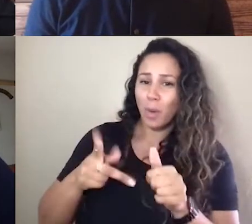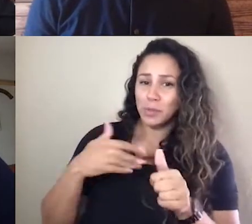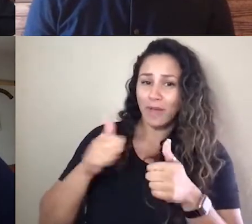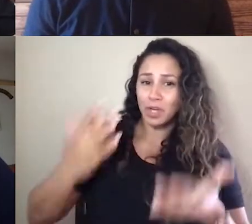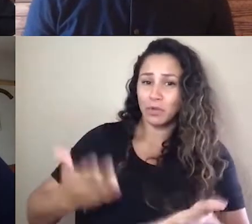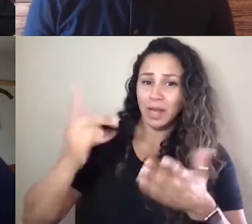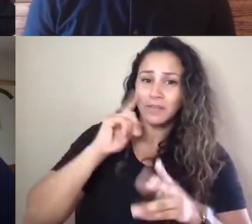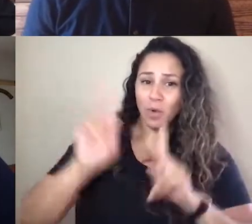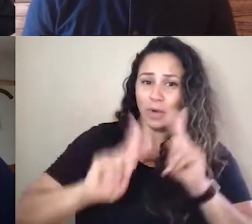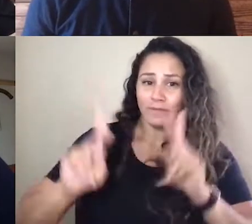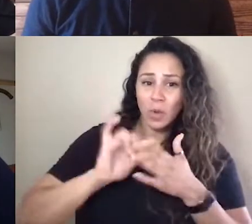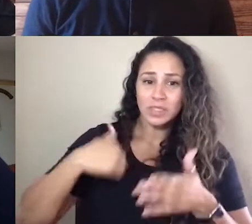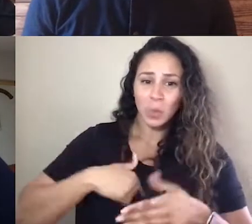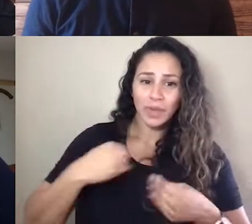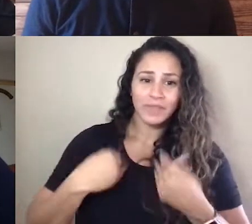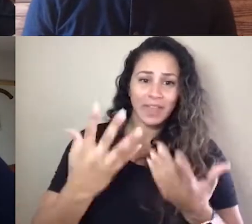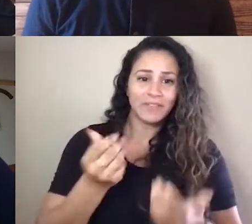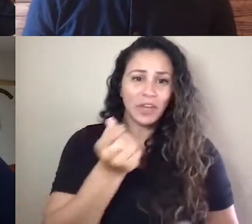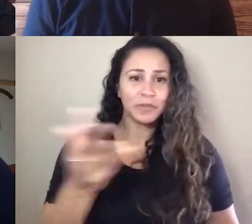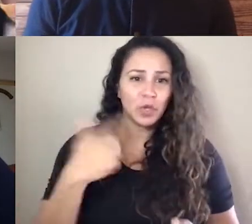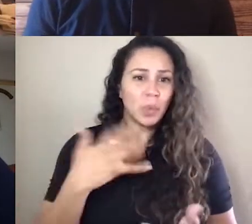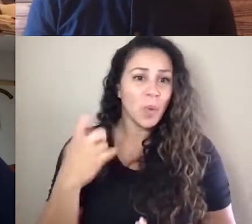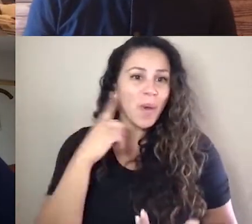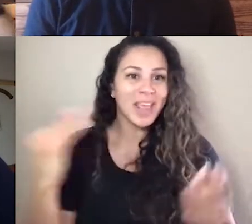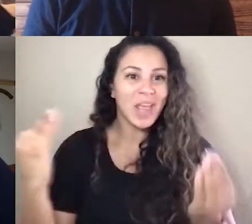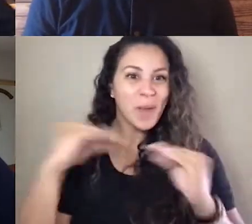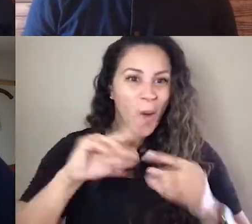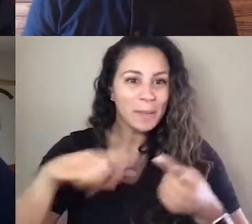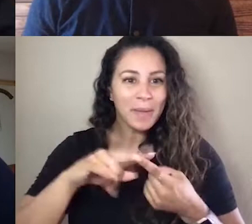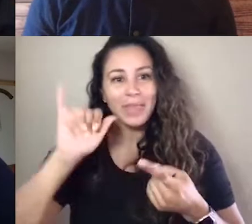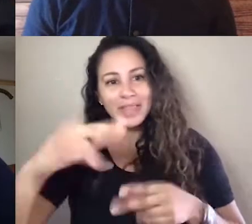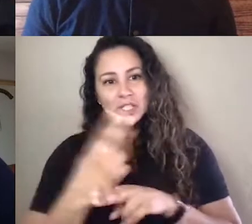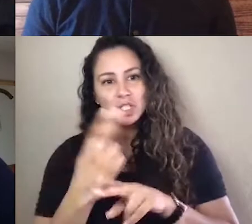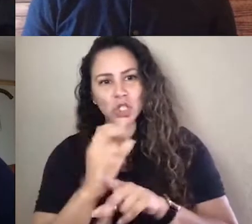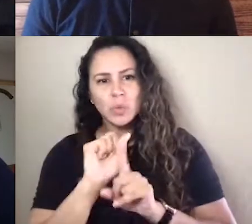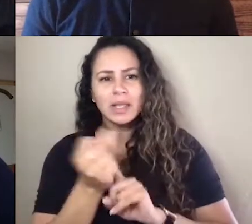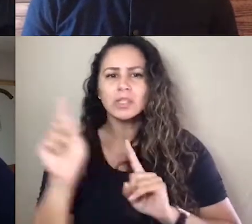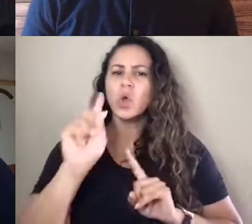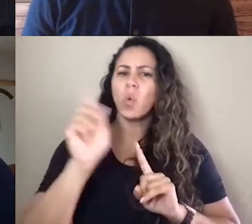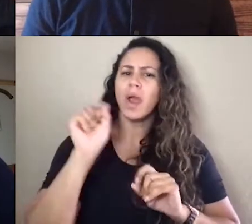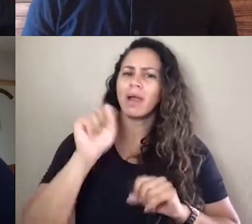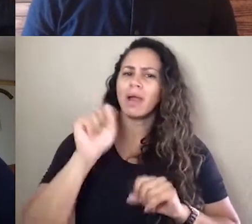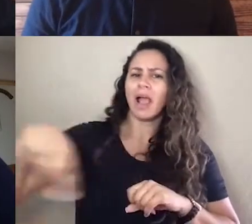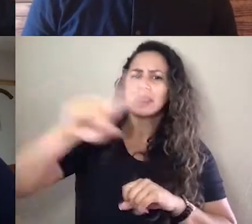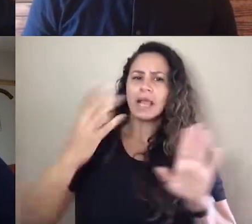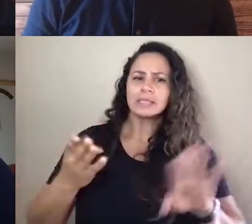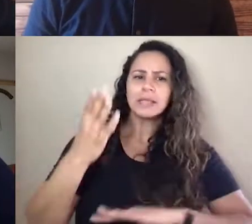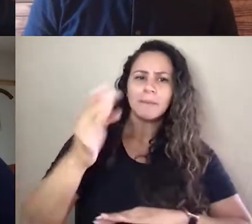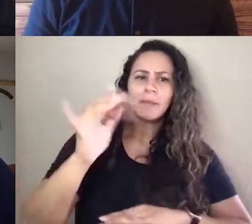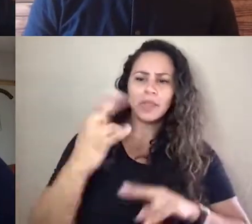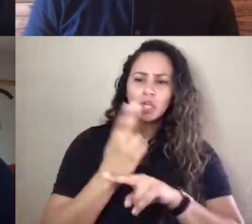RECOMMENDATIONS AND IF WE WANT TO HEAR MORE ABOUT USE CASE AND WHERE DO FOLKS SUBMIT USE CASES AND BEST PLACE